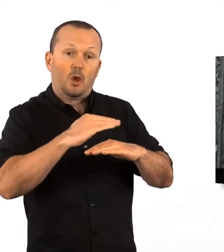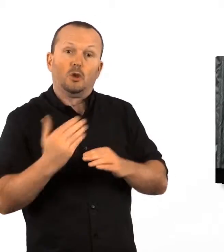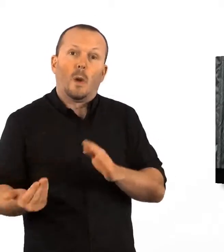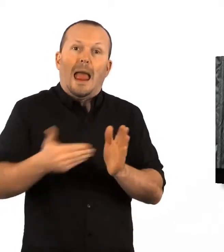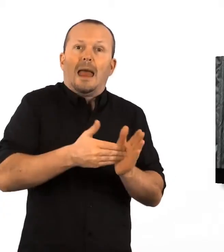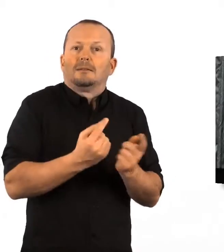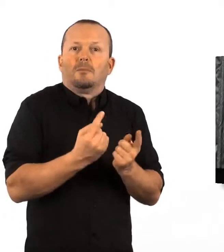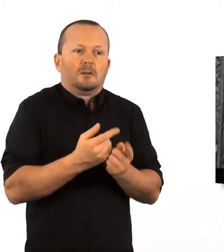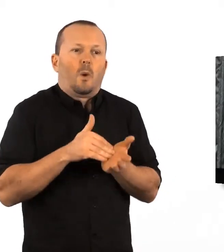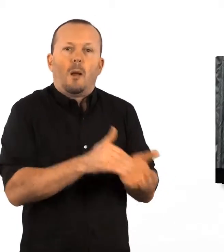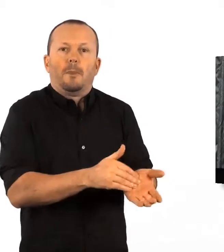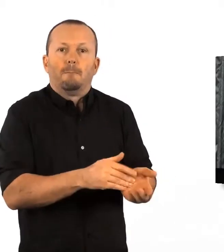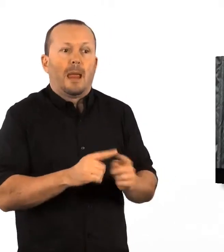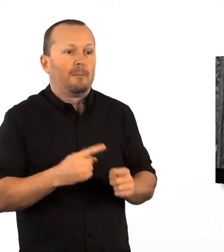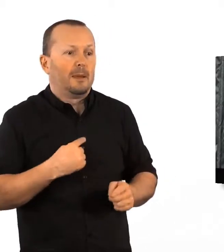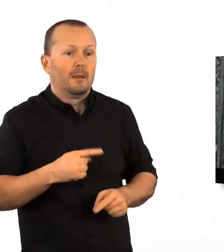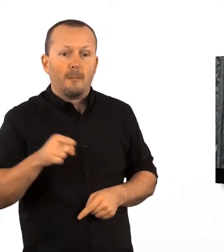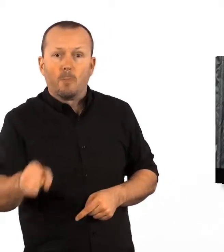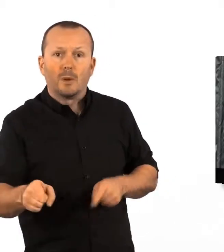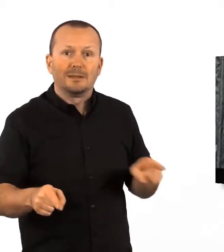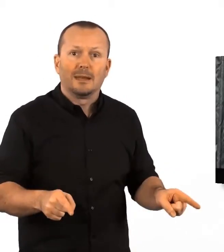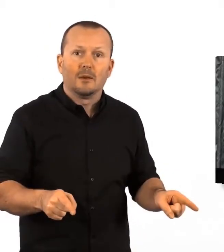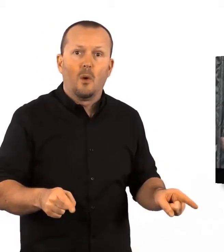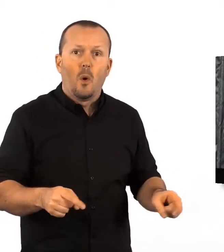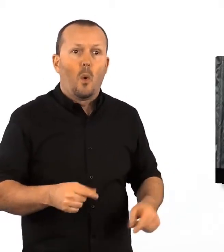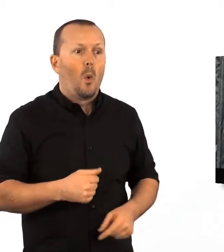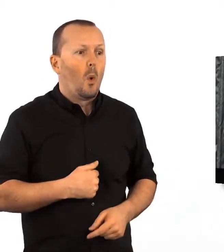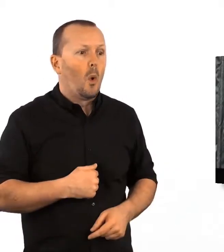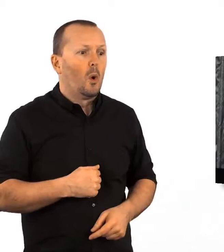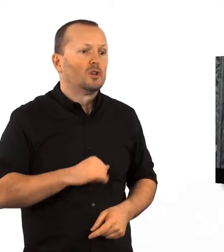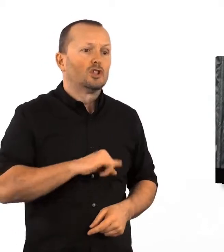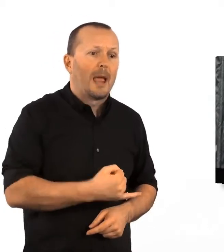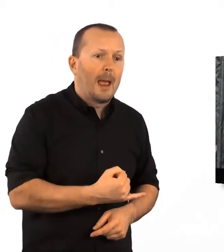something to help them get the cue, so maybe you add pointing or a gesture or showing them